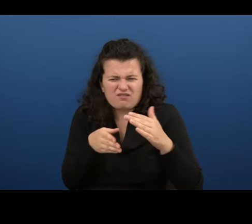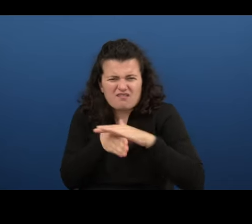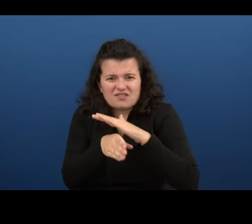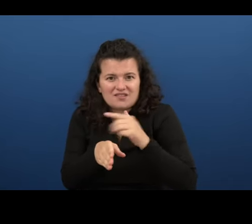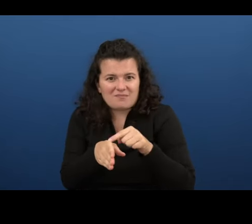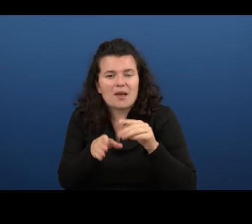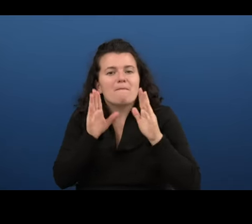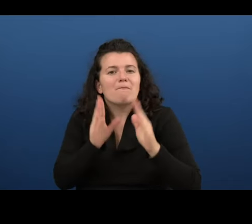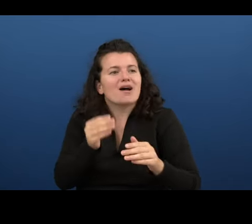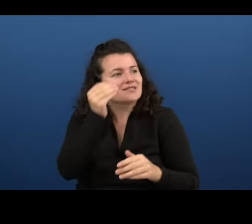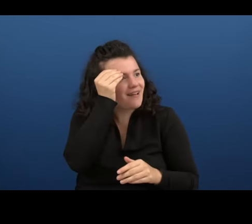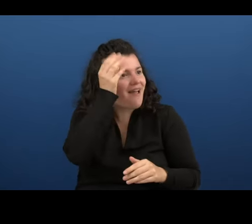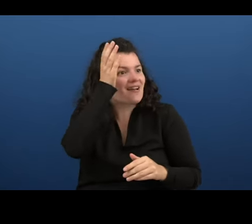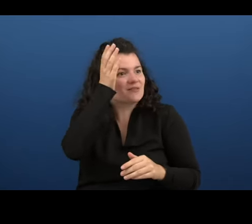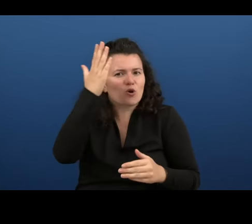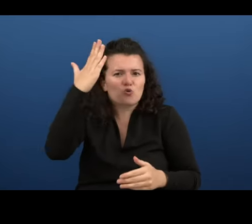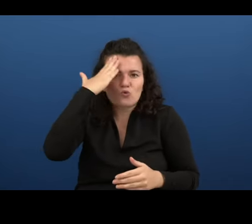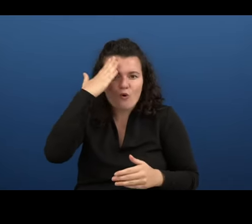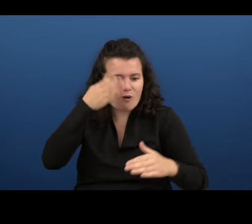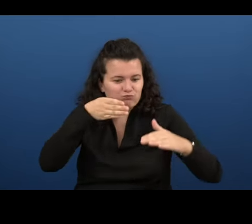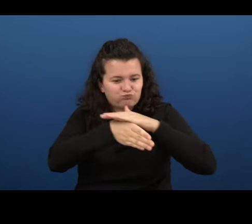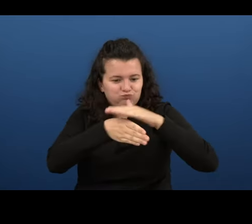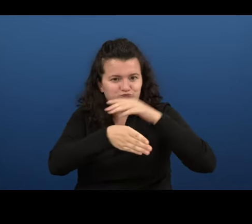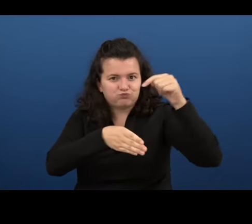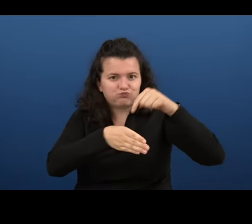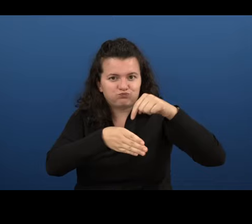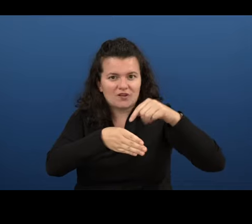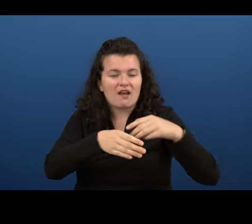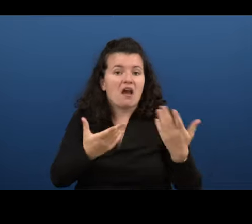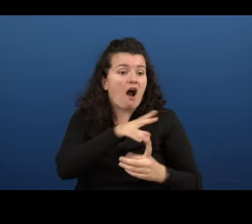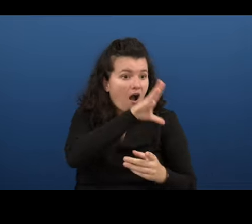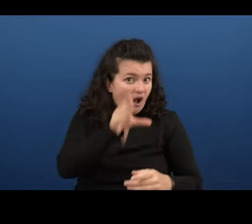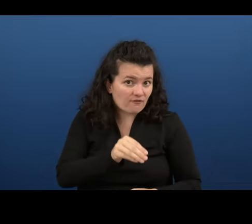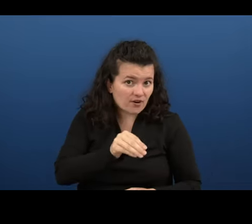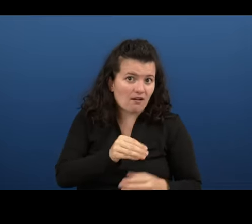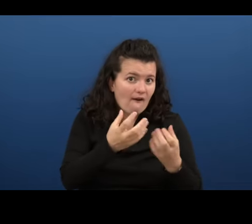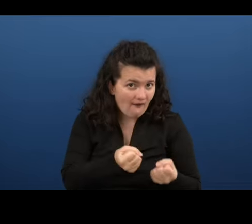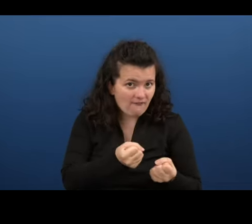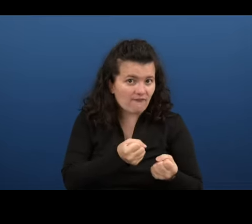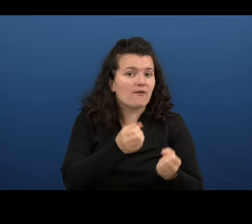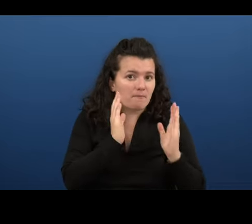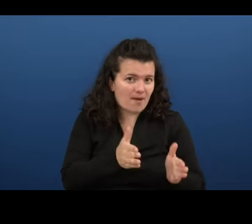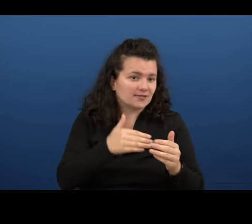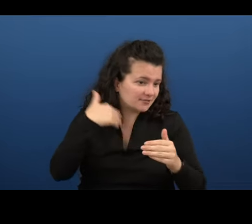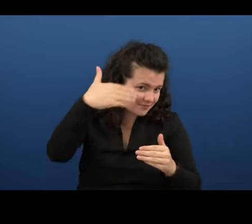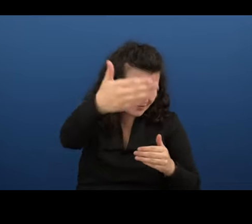14:39:42 And also that this is not a once have been an ongoing work in progress that